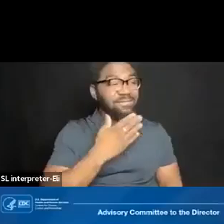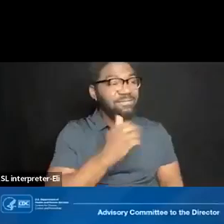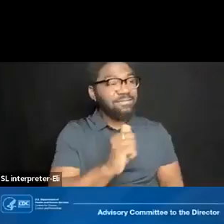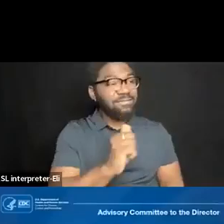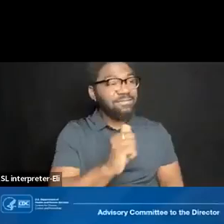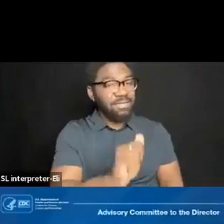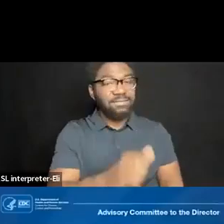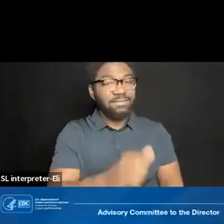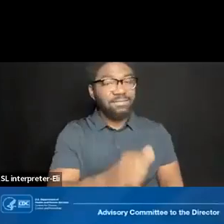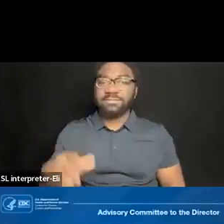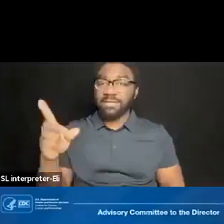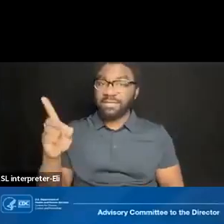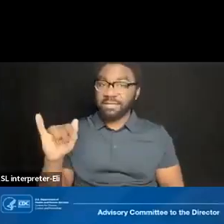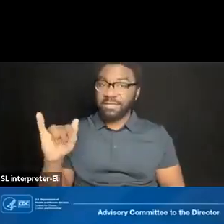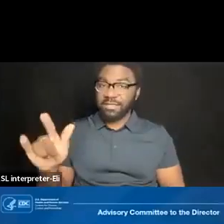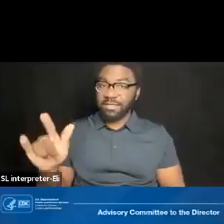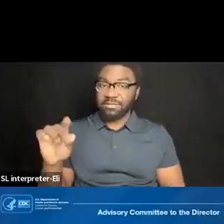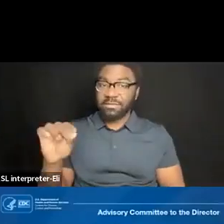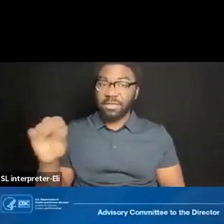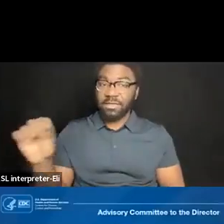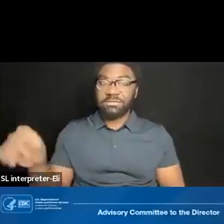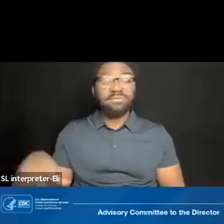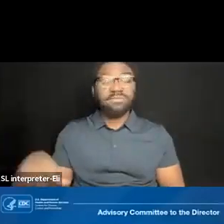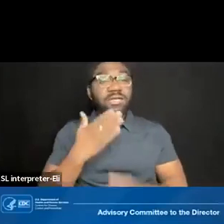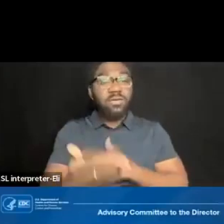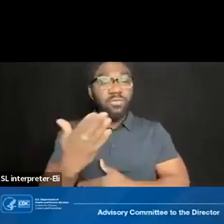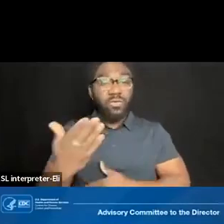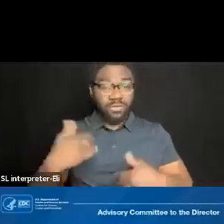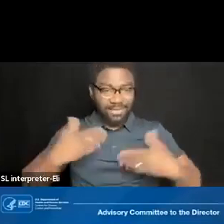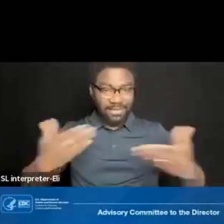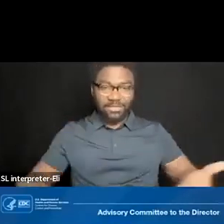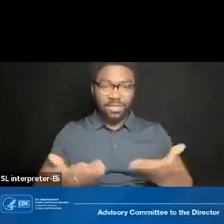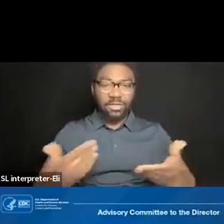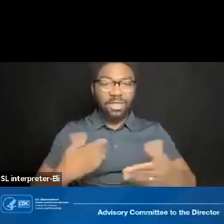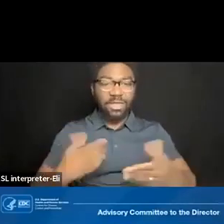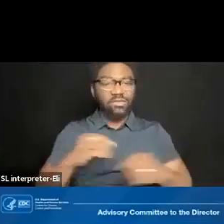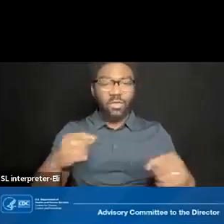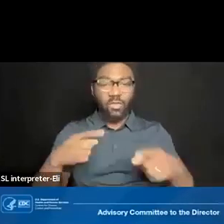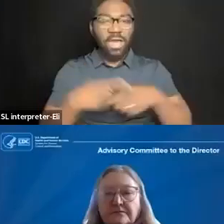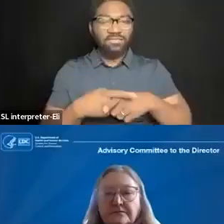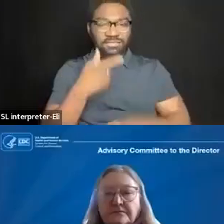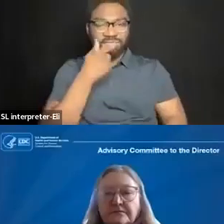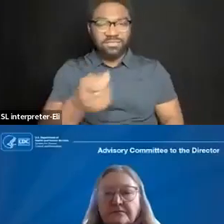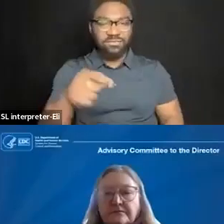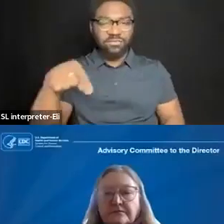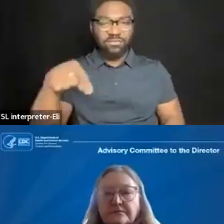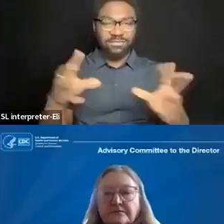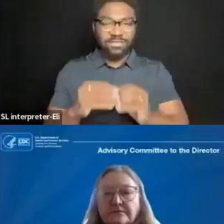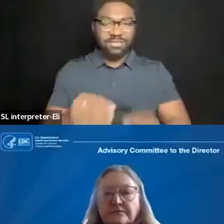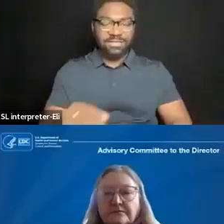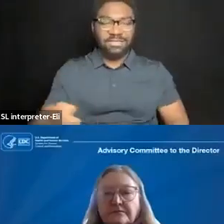Daniel Dawes. Good morning, present, and I have no conflicts of interest. Great. Crystal Gary.